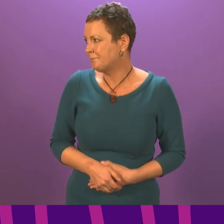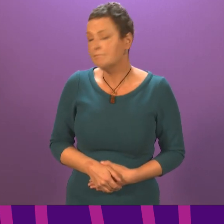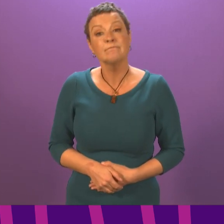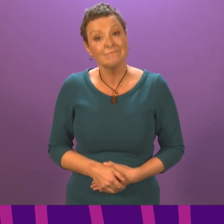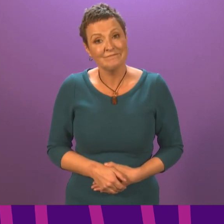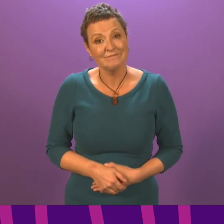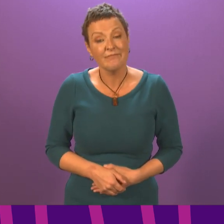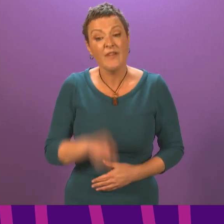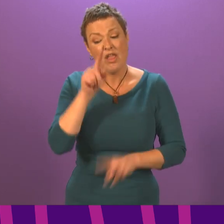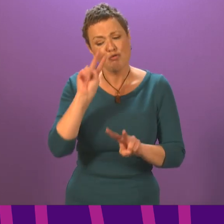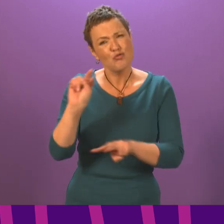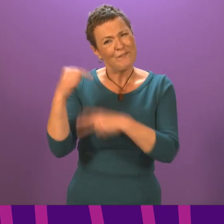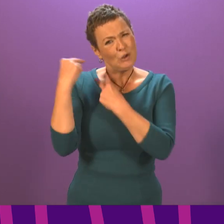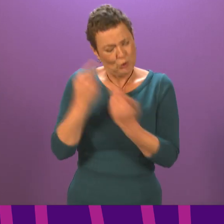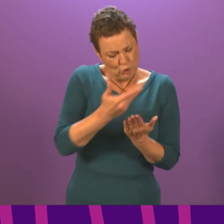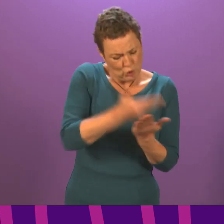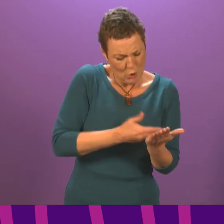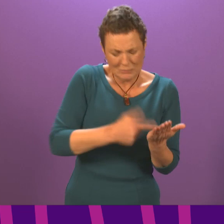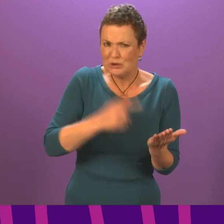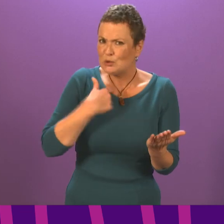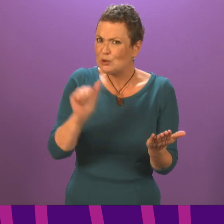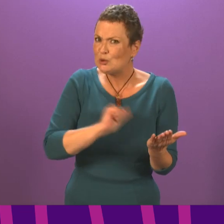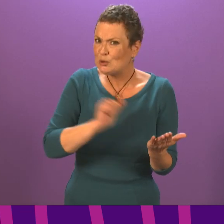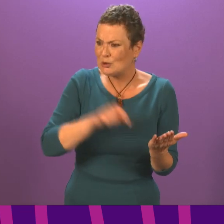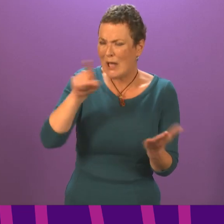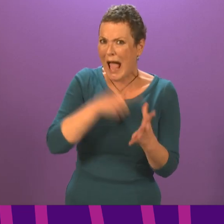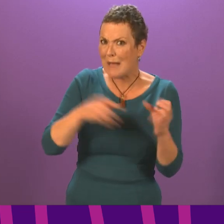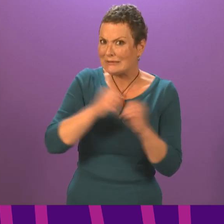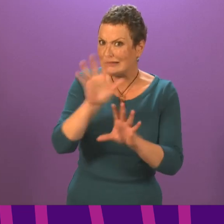of community transmission in Aberdeenshire, and we have had workplace outbreaks.